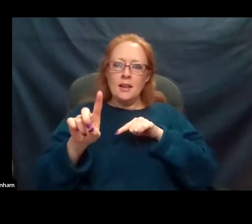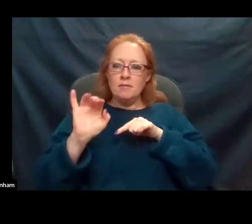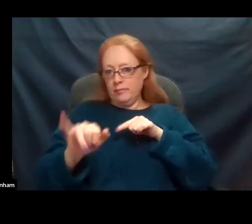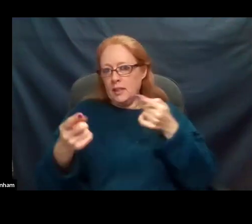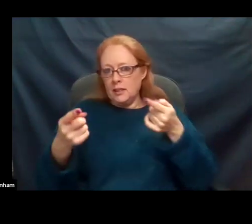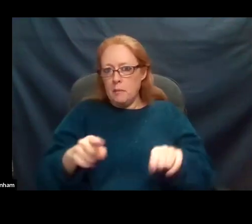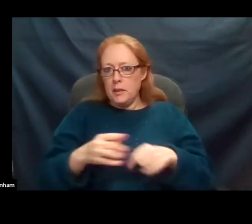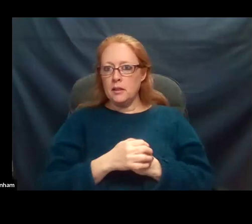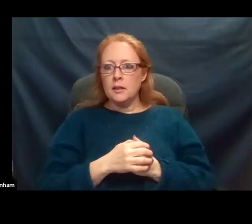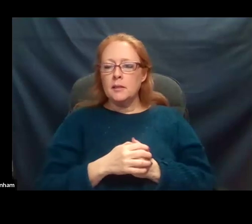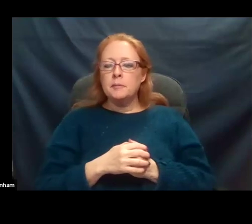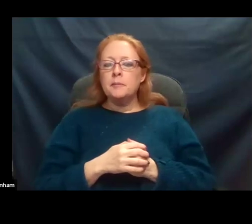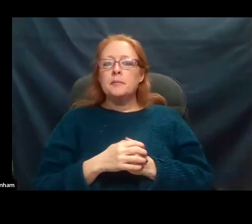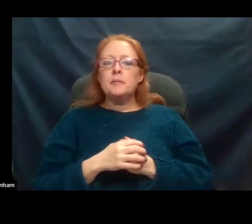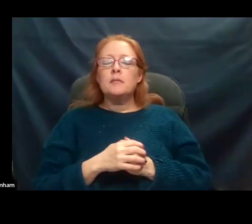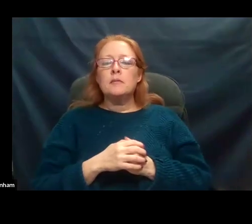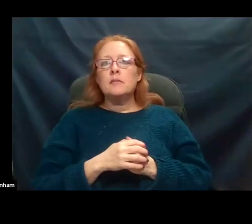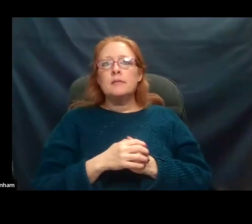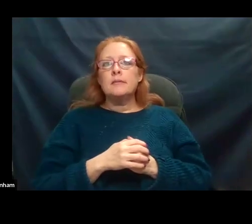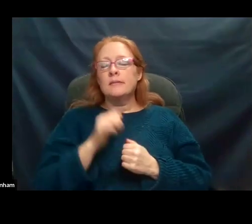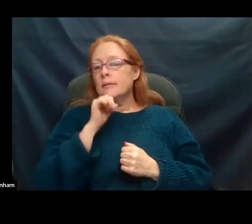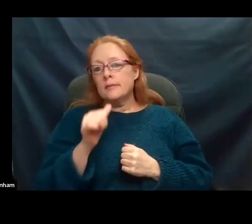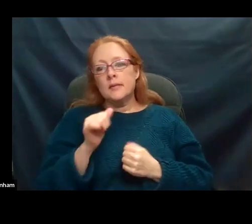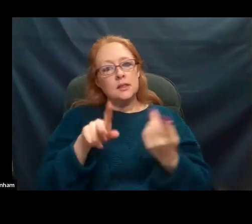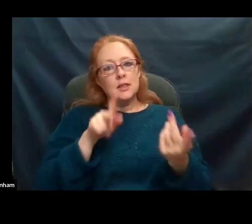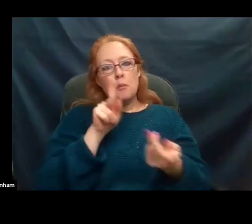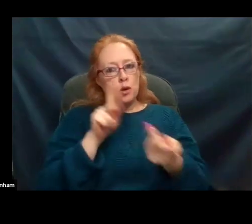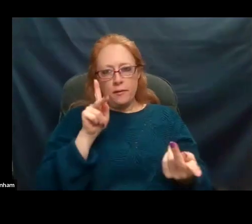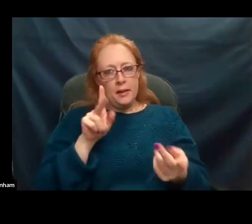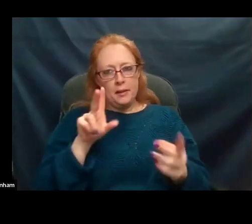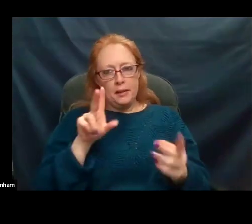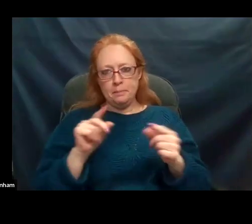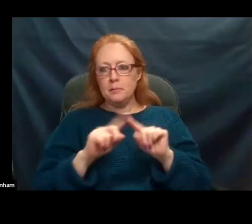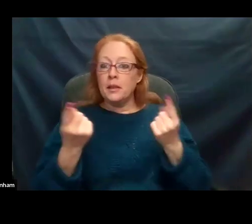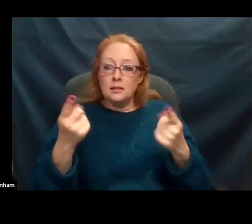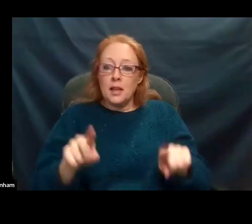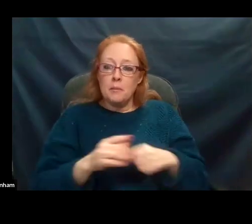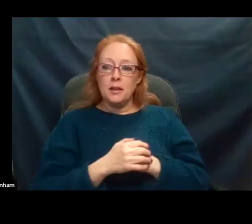But, and I hope that we're catching the majority of those folks and the system has been really great to work with as far as you know an allowing I think we've back dated and taking those things into consideration. Those things have happened. It is not perfect.